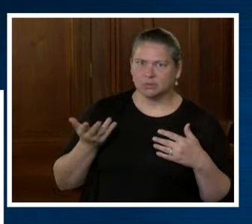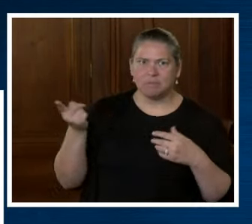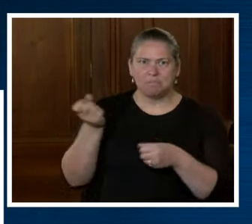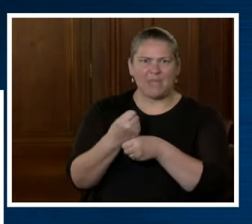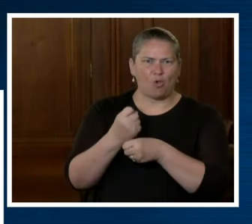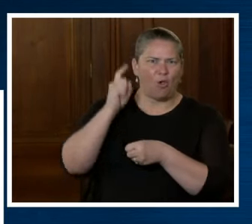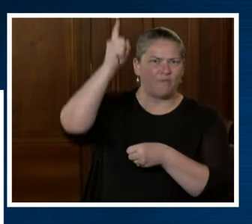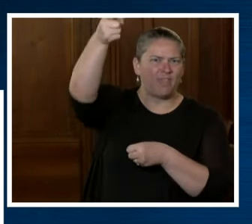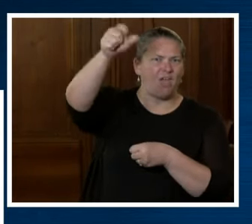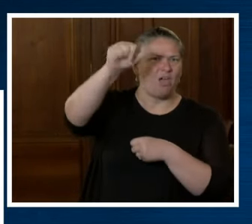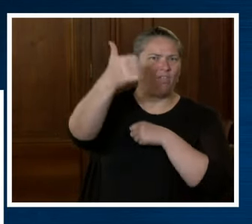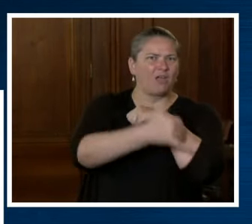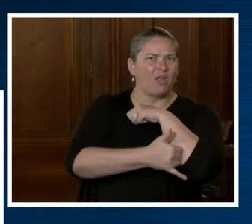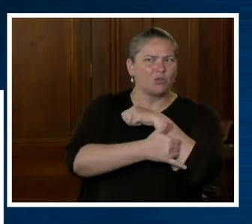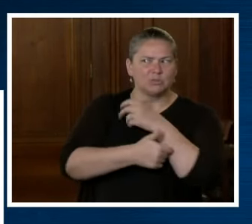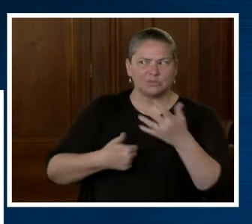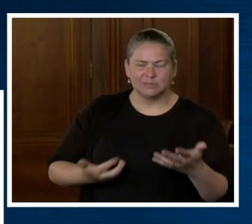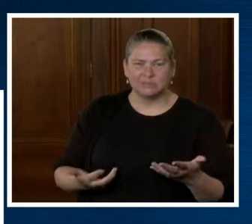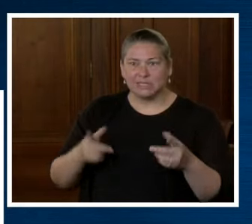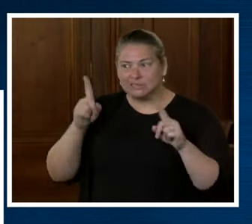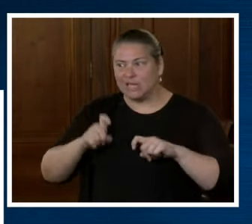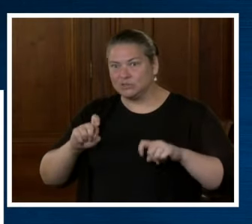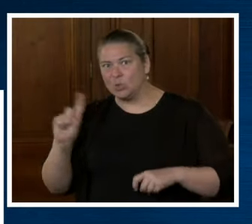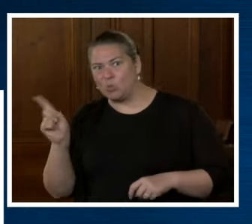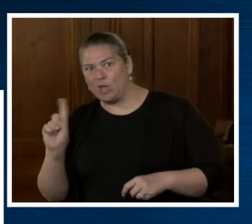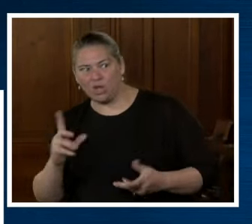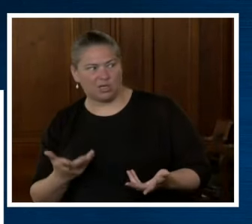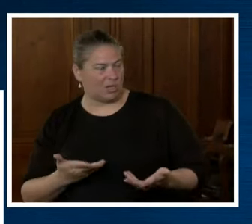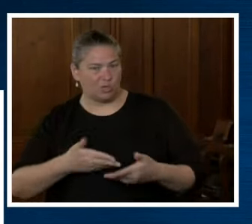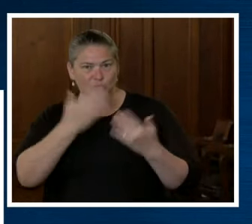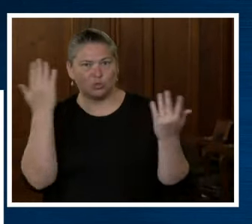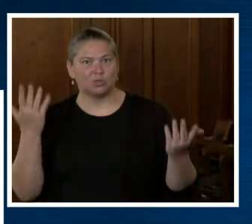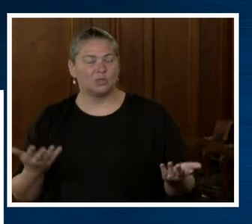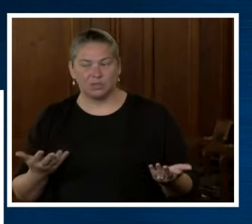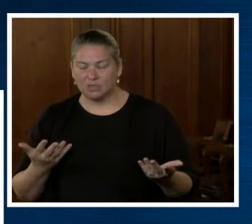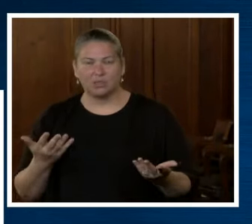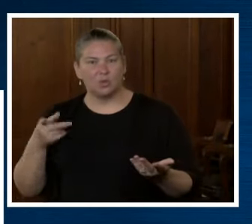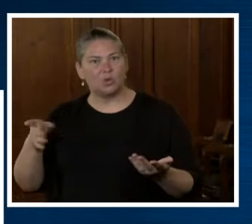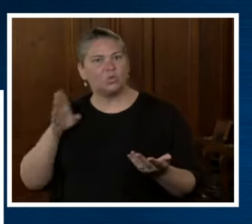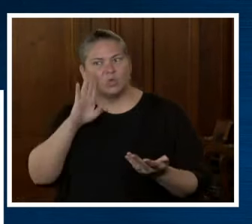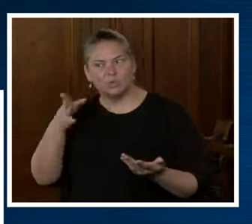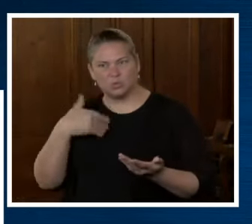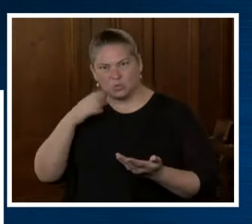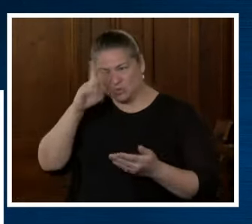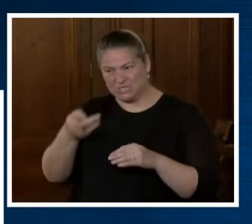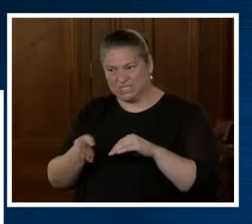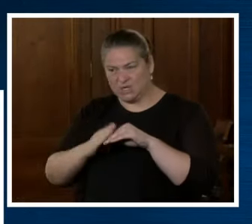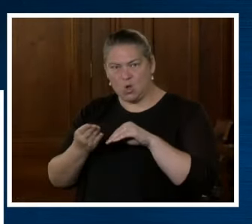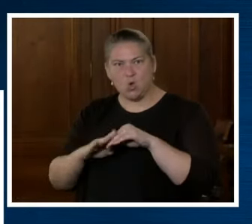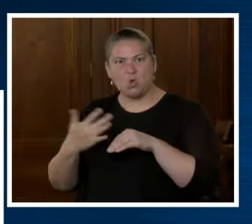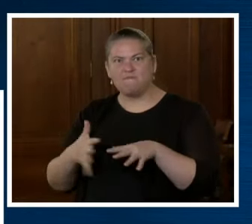AND I ALREADY TOLL OUR STAFF THAT THE VERY FIRST CASE WE WERE GOING TO DECLARE A STATE OF EMERGENCY BECAUSE OF HOW QUICKLY